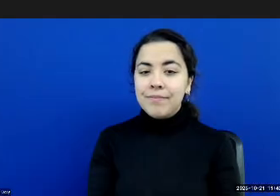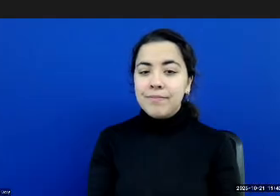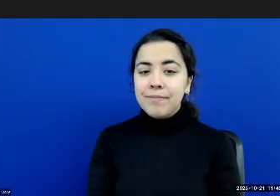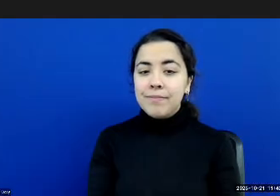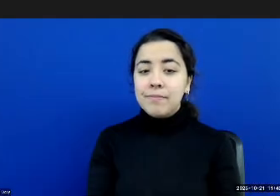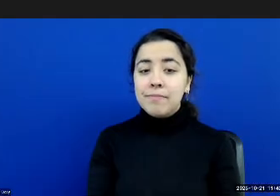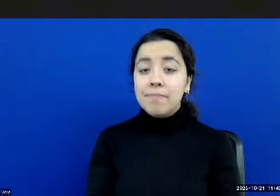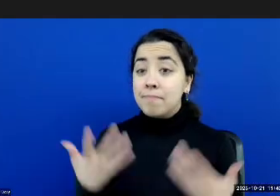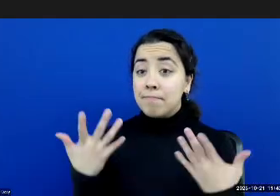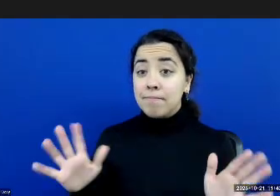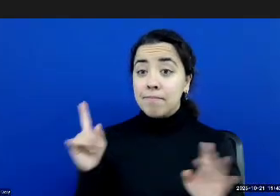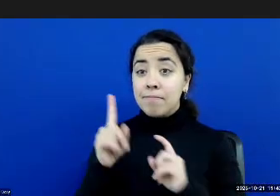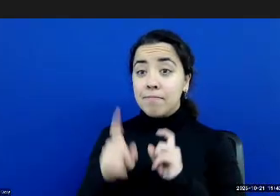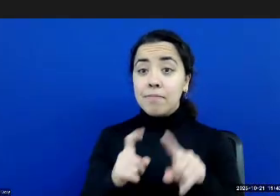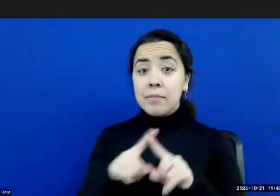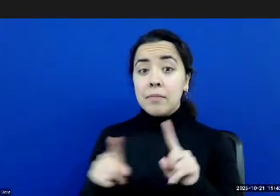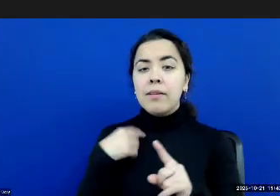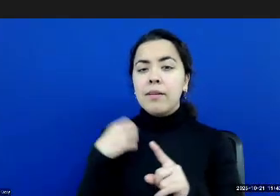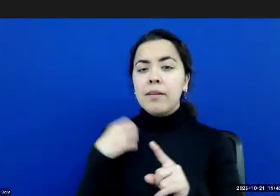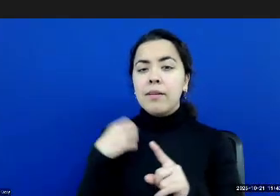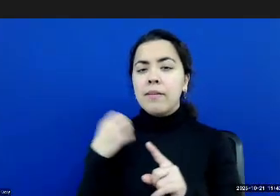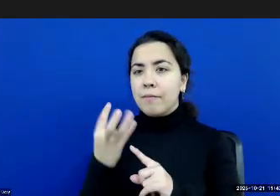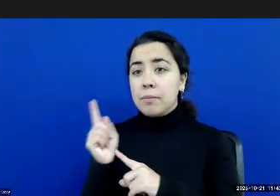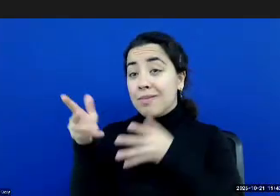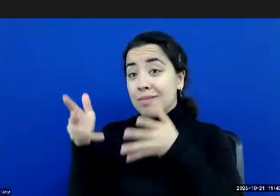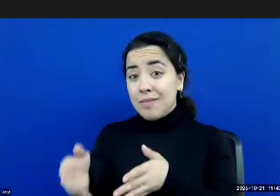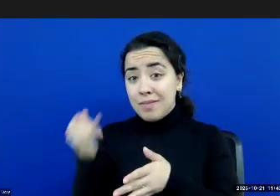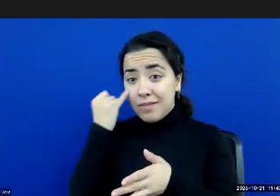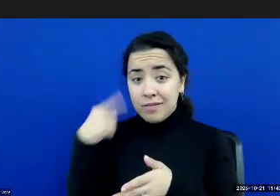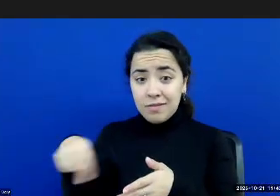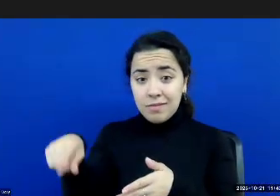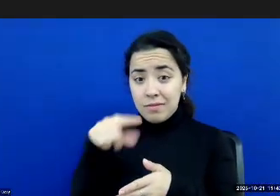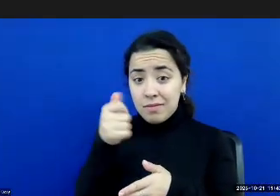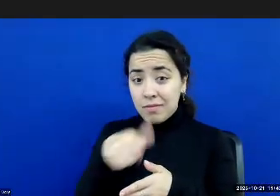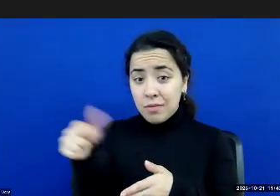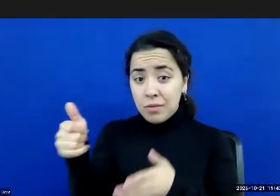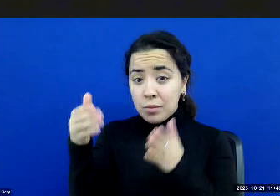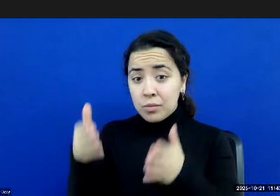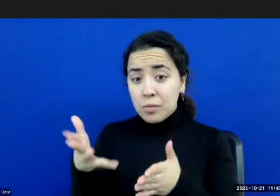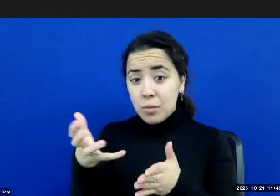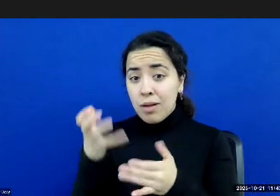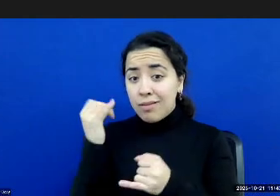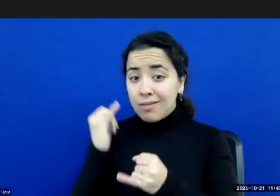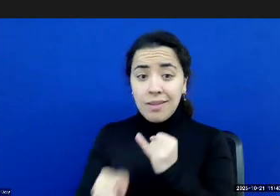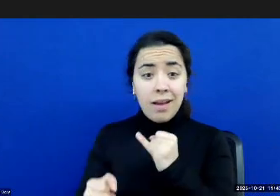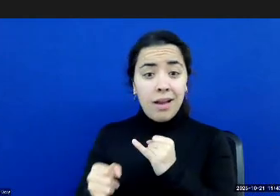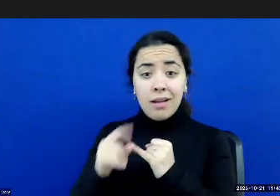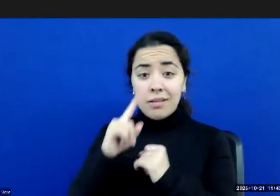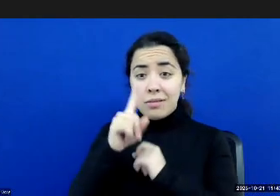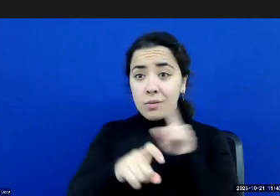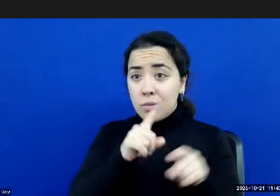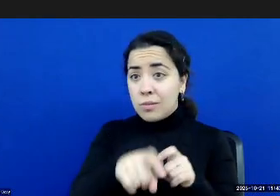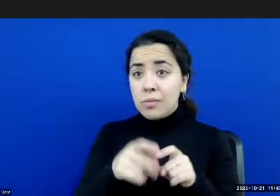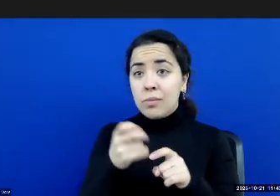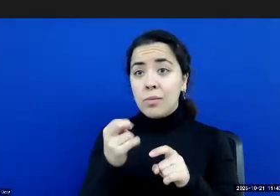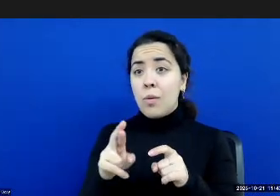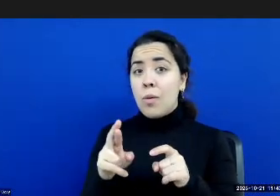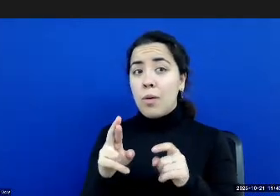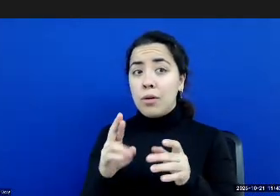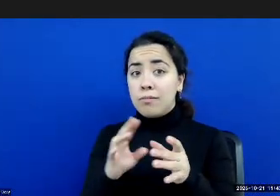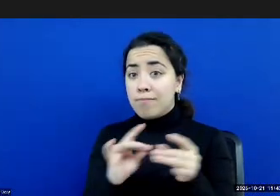Rachel Paul, IAAP: Seems to be the end of our questions, but we do still have a few more minutes if we… anybody has any other last-minute questions for…